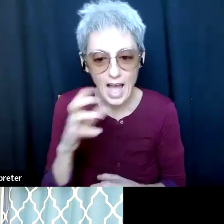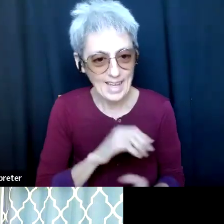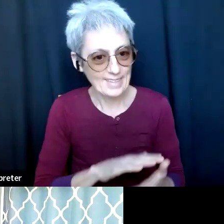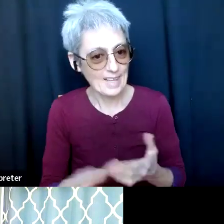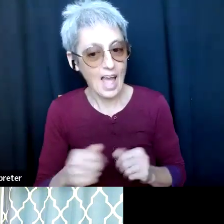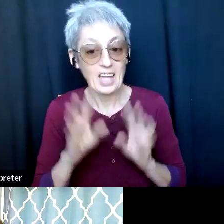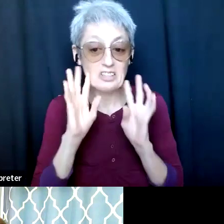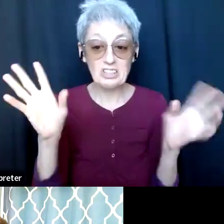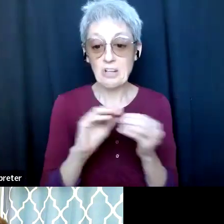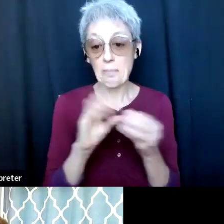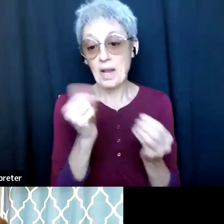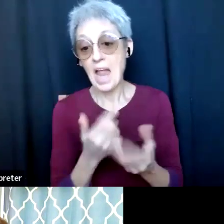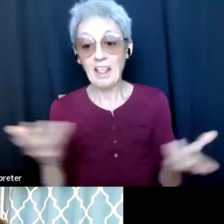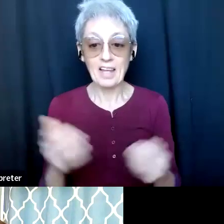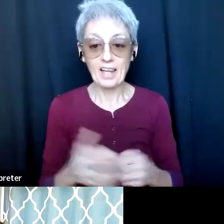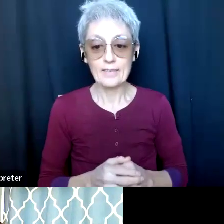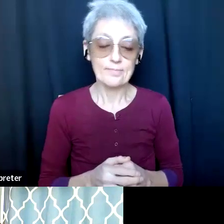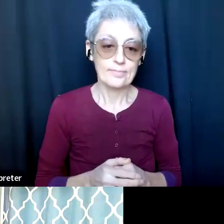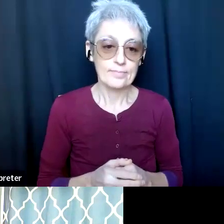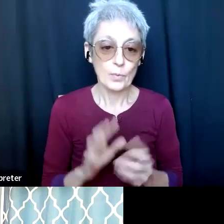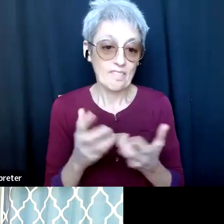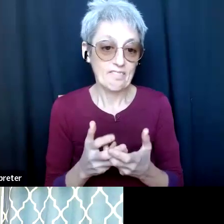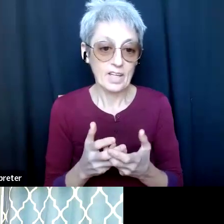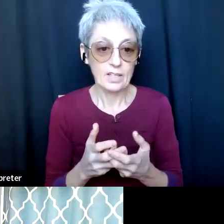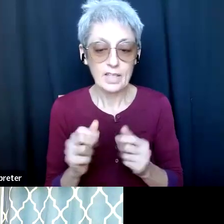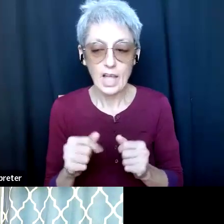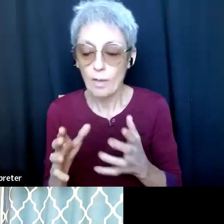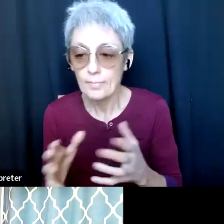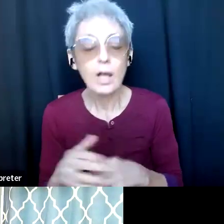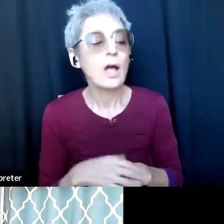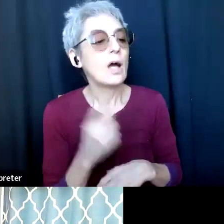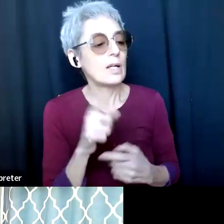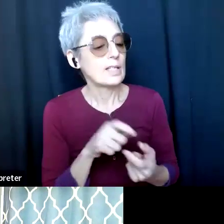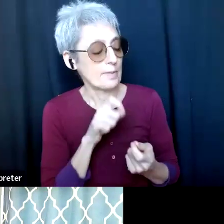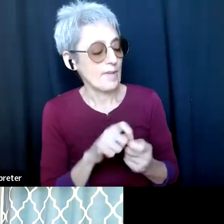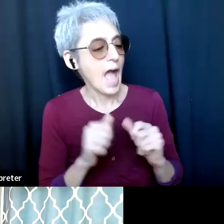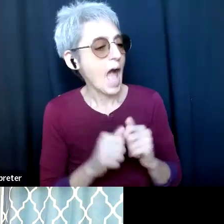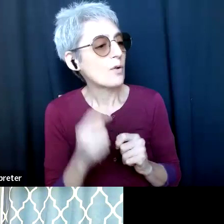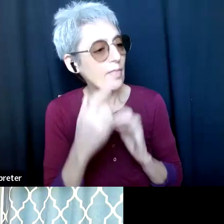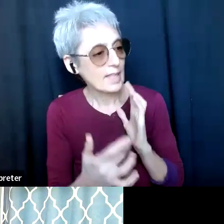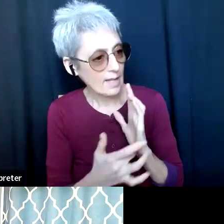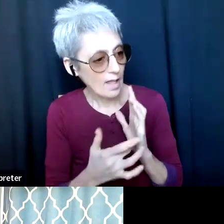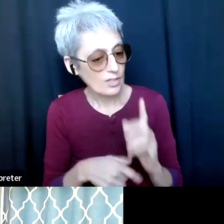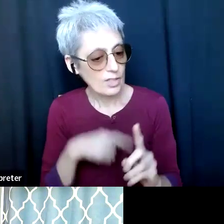and I think is what's the next step that would be necessary is to understand whether and how